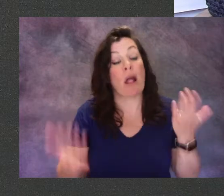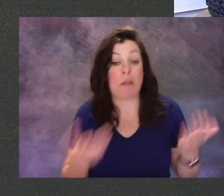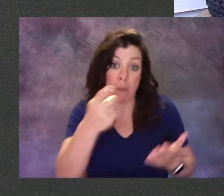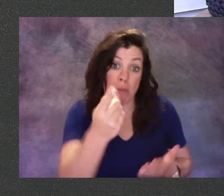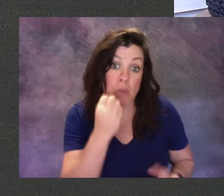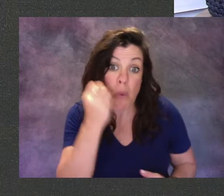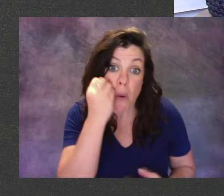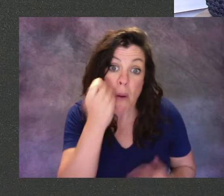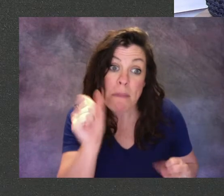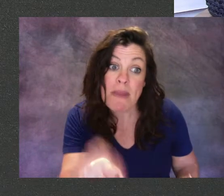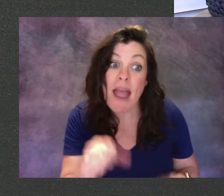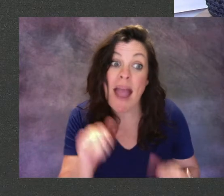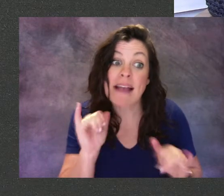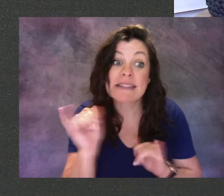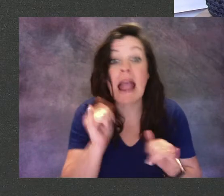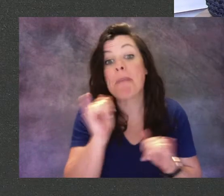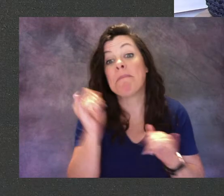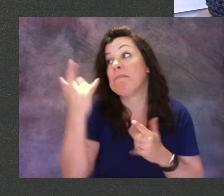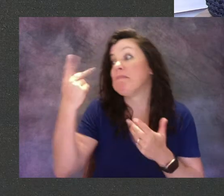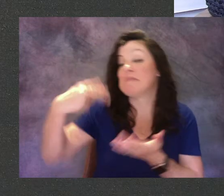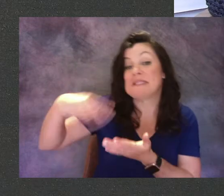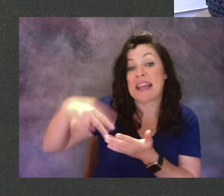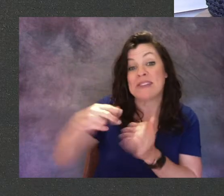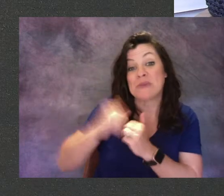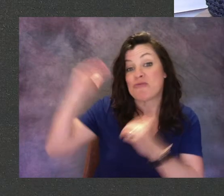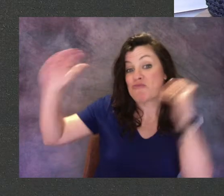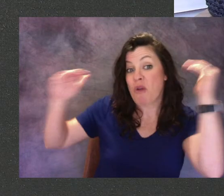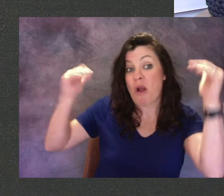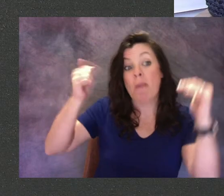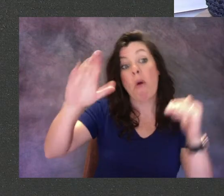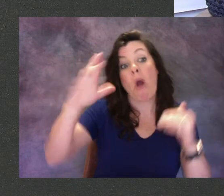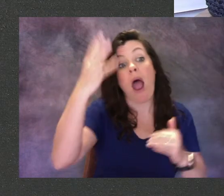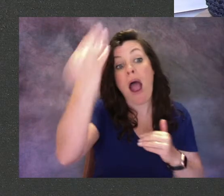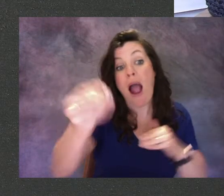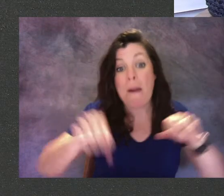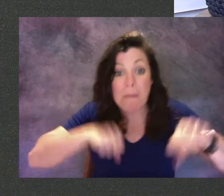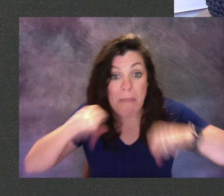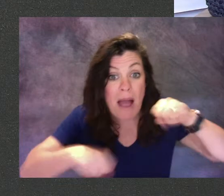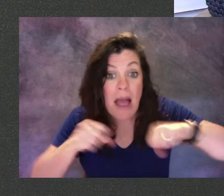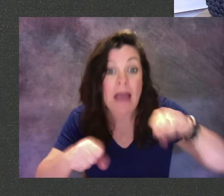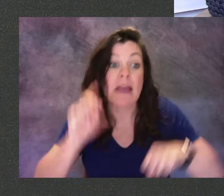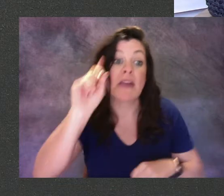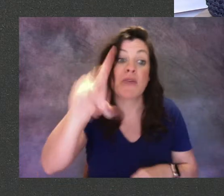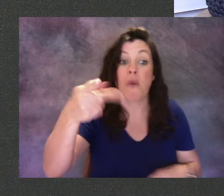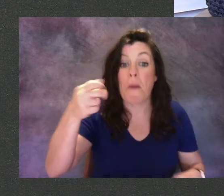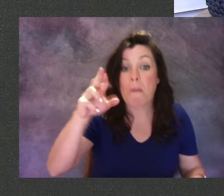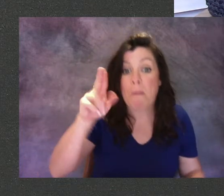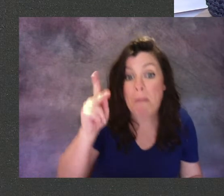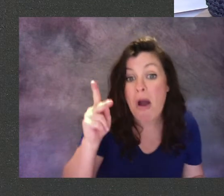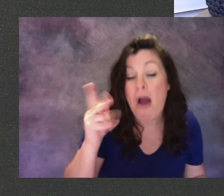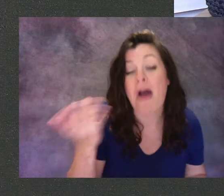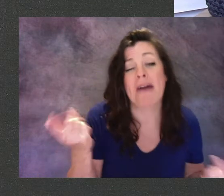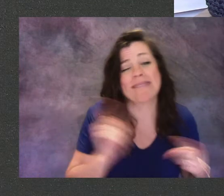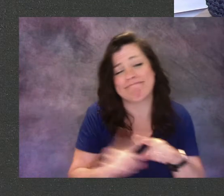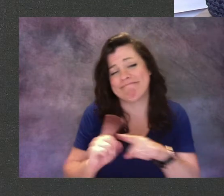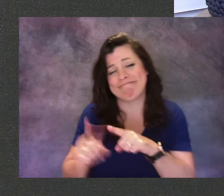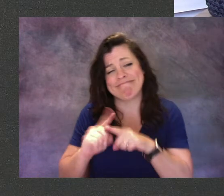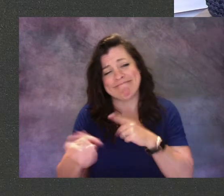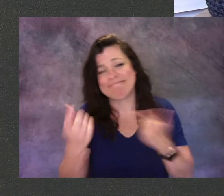you can take a bike ride, or take a walk, or go to the park, or have a dance party. Read your favorite story,